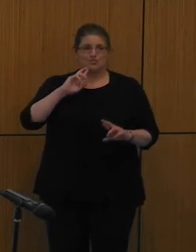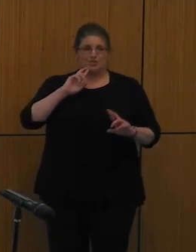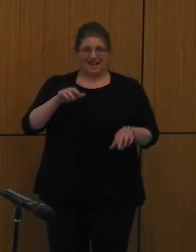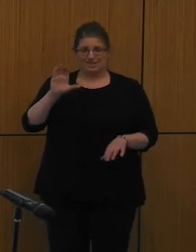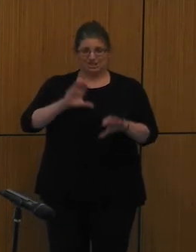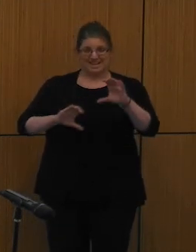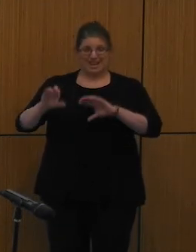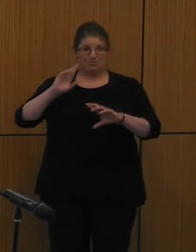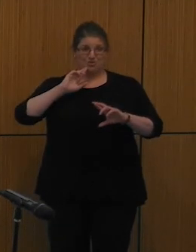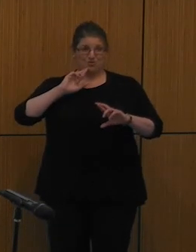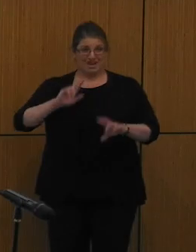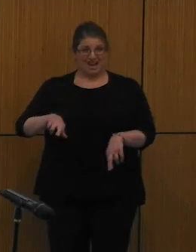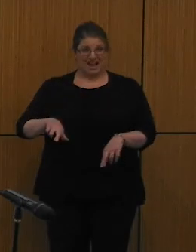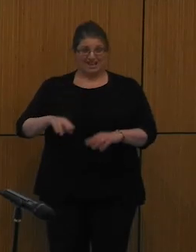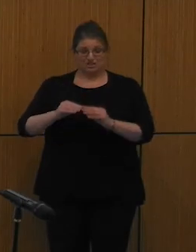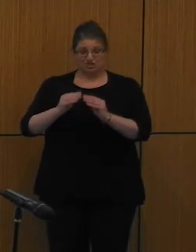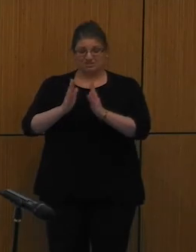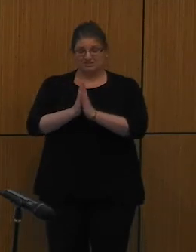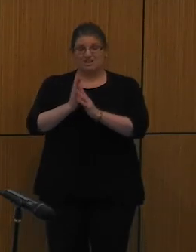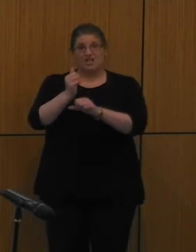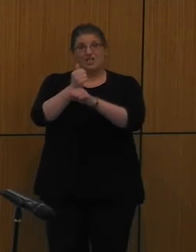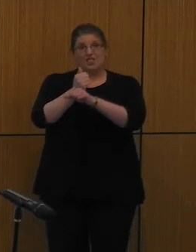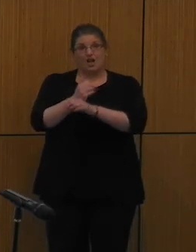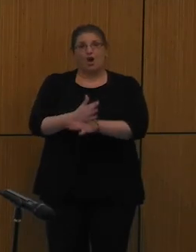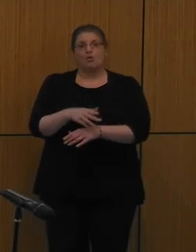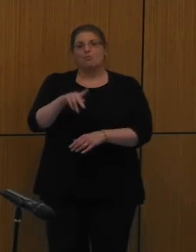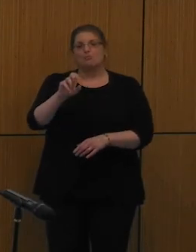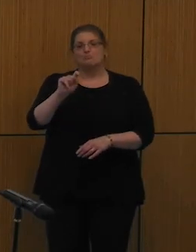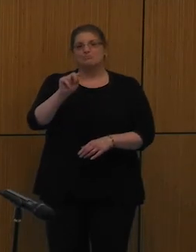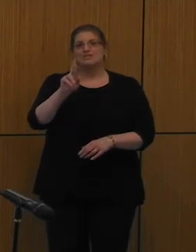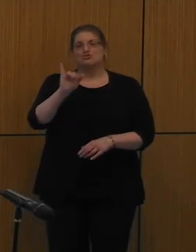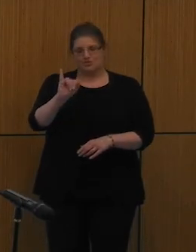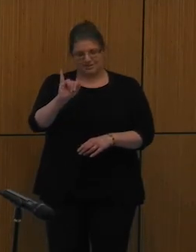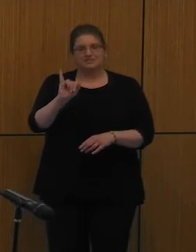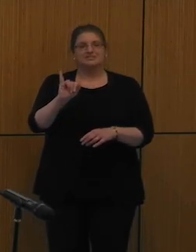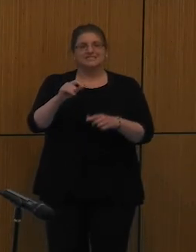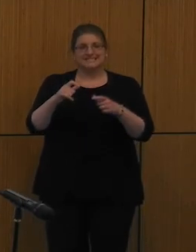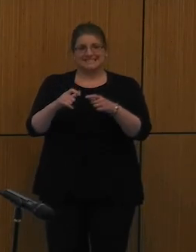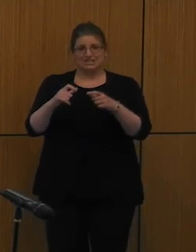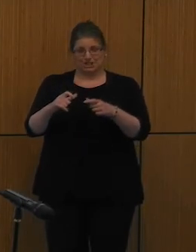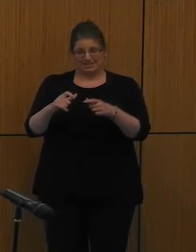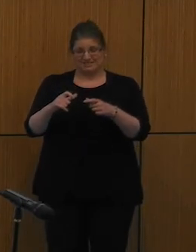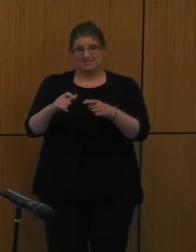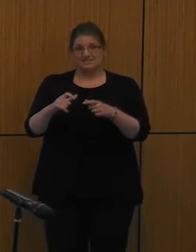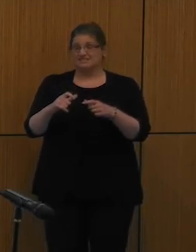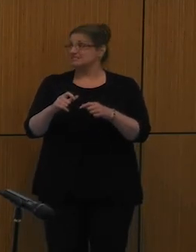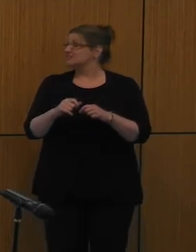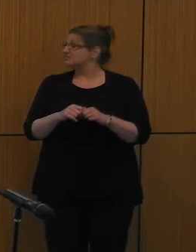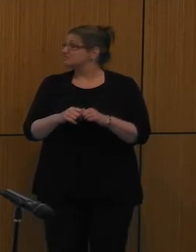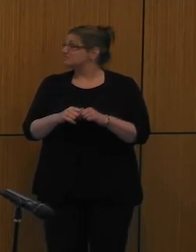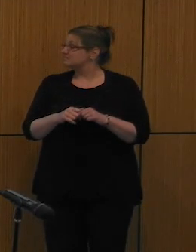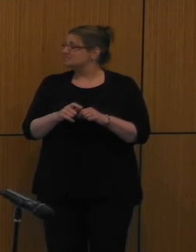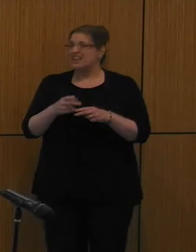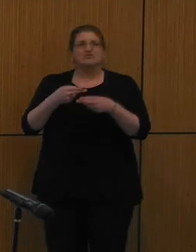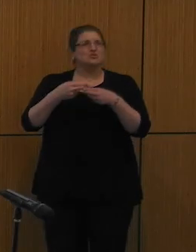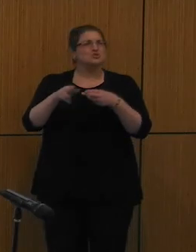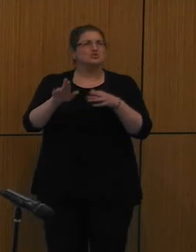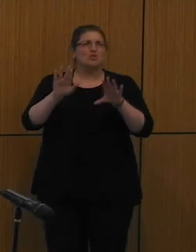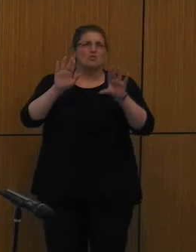that, causes patterns in petri dishes that I studied. Nile Red has a really short, wonderful video that shows you it in action.